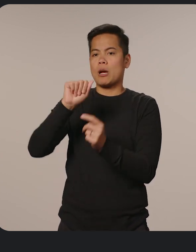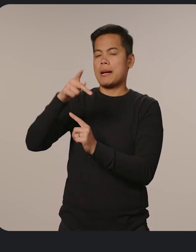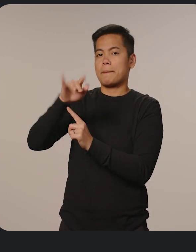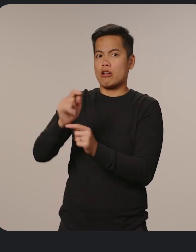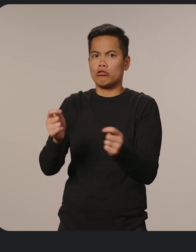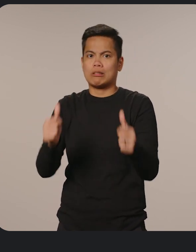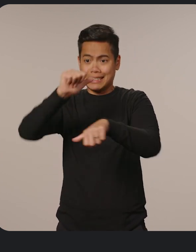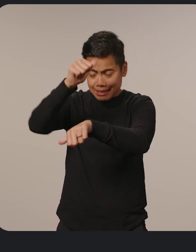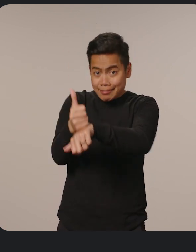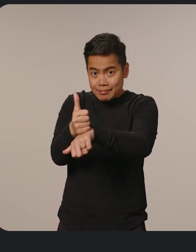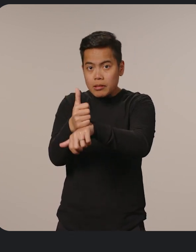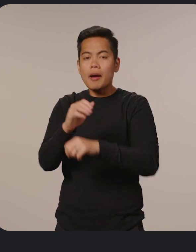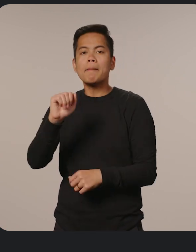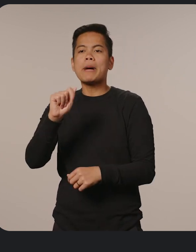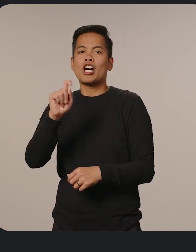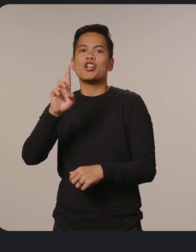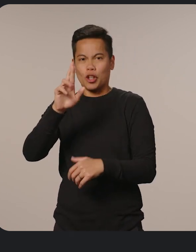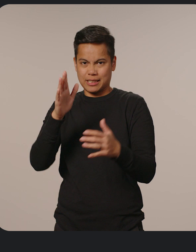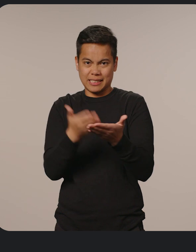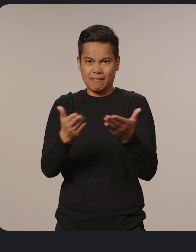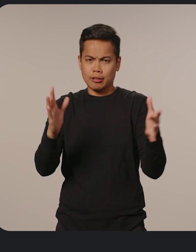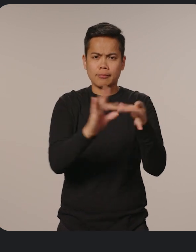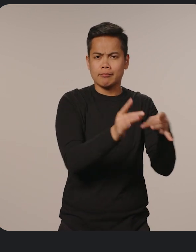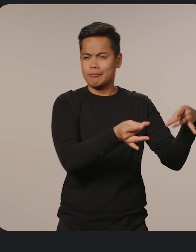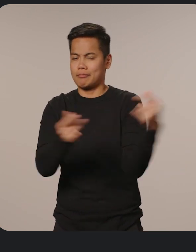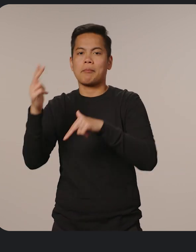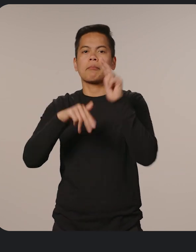simplifying the process of building apps for Matter on Android.